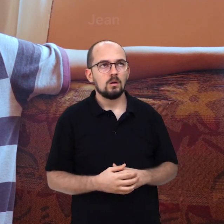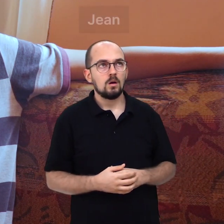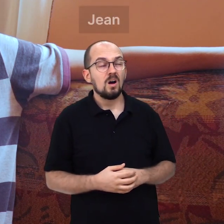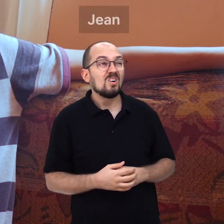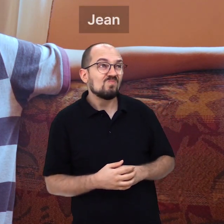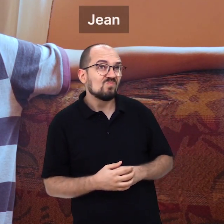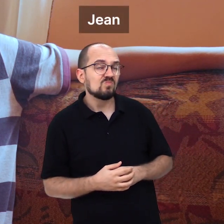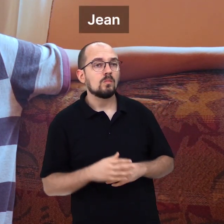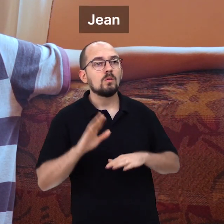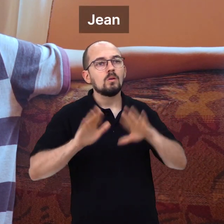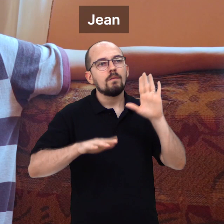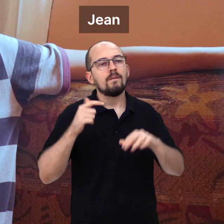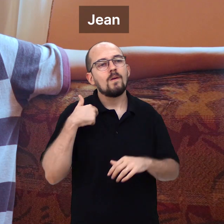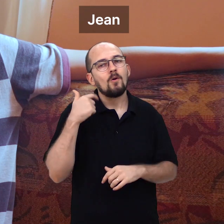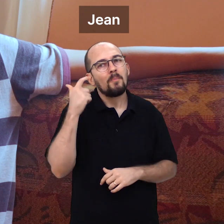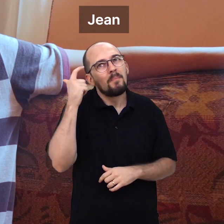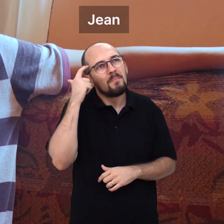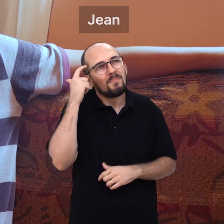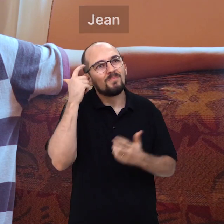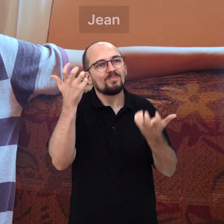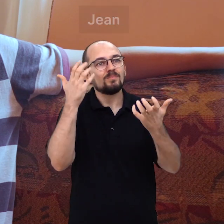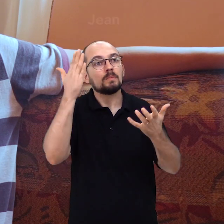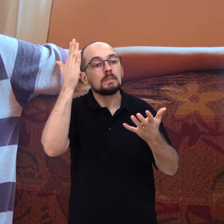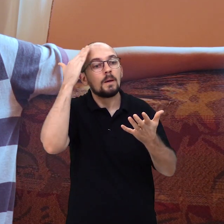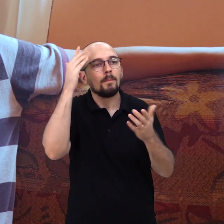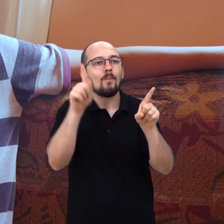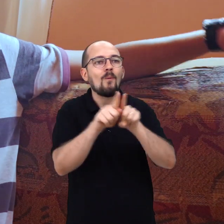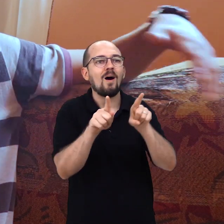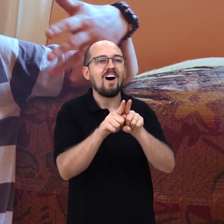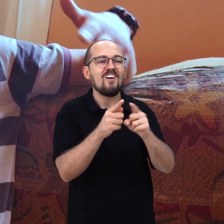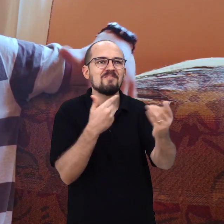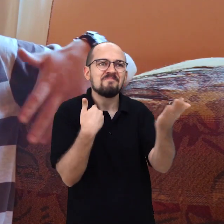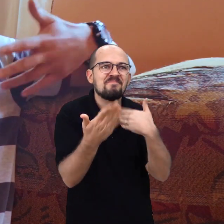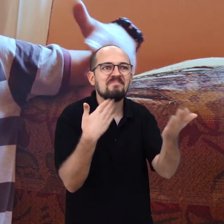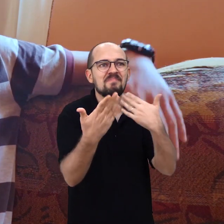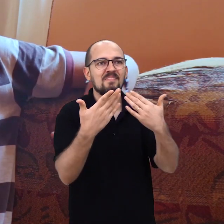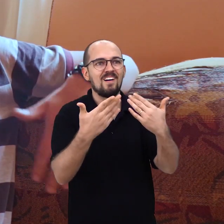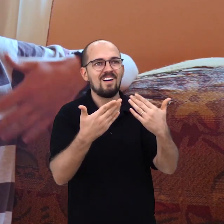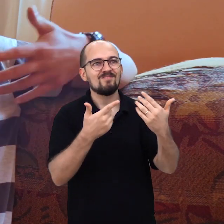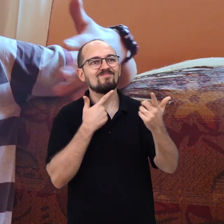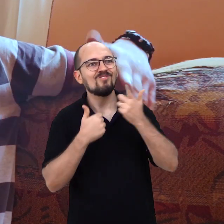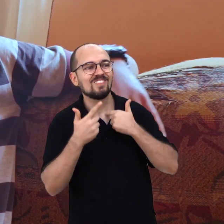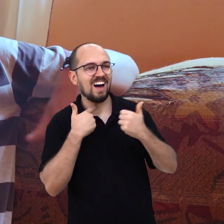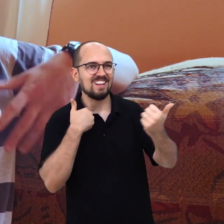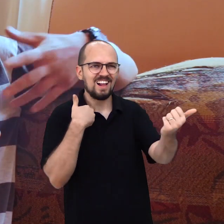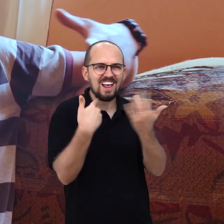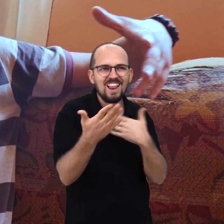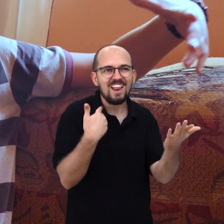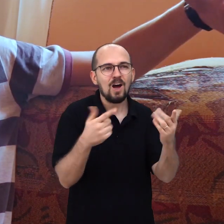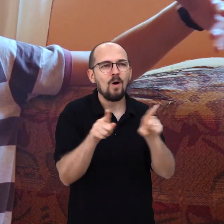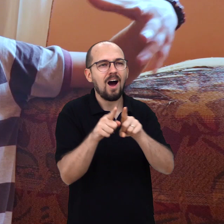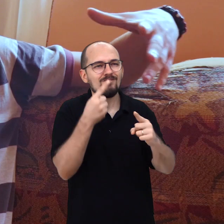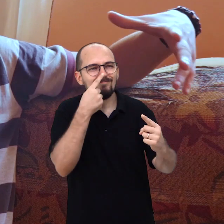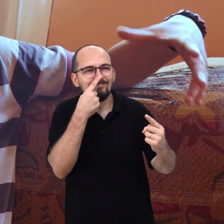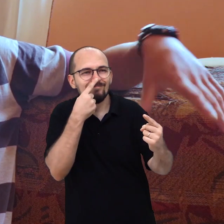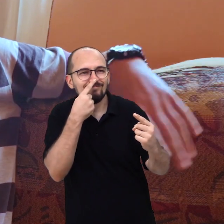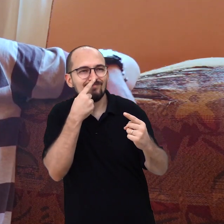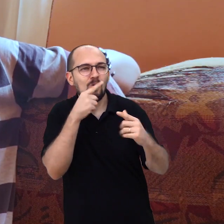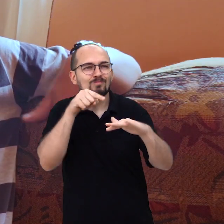[JEAN] Sometimes, I think about... I want to talk to him so we can have a more affectionate relationship.